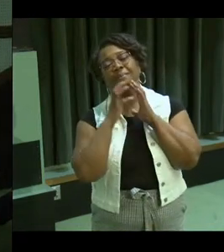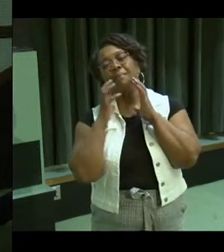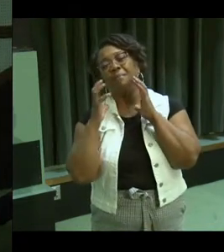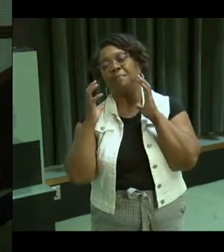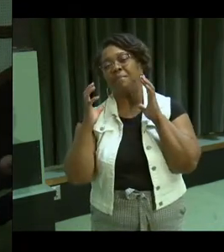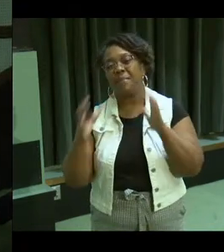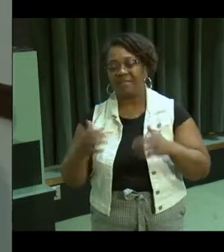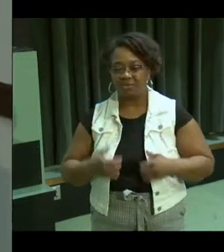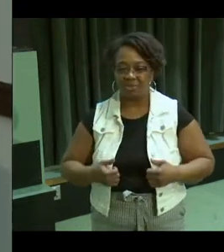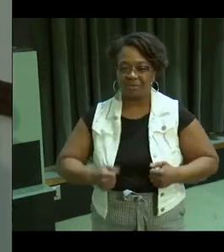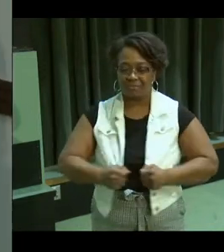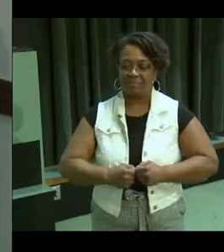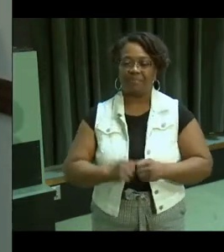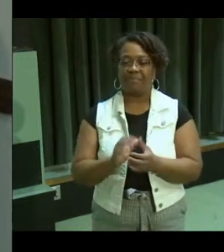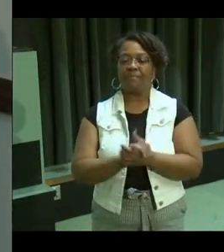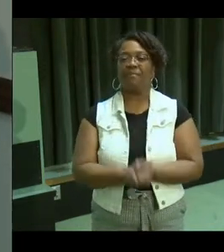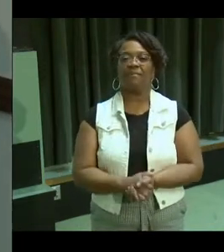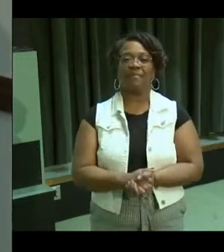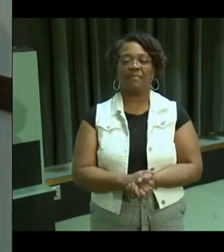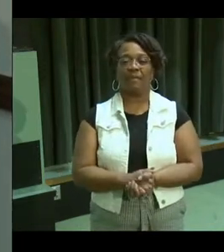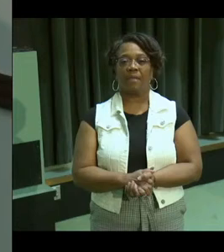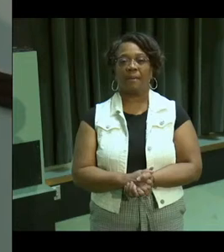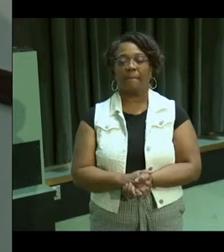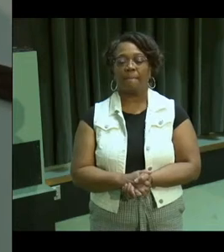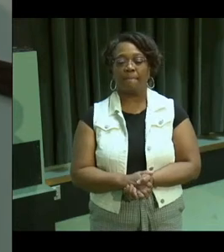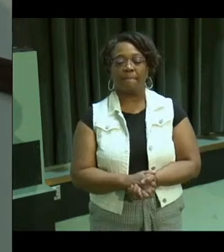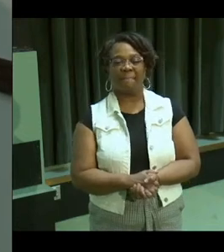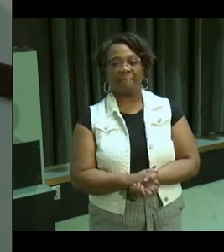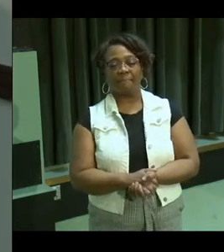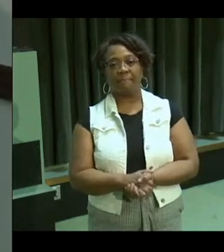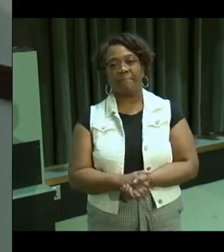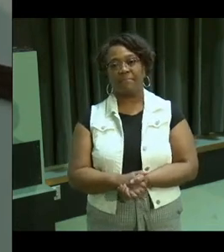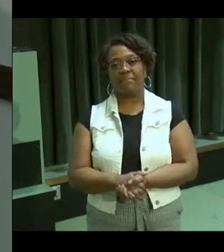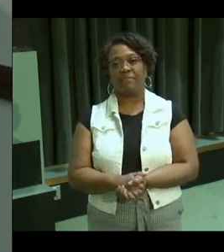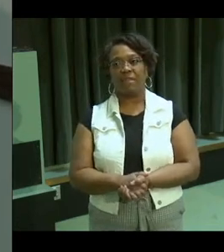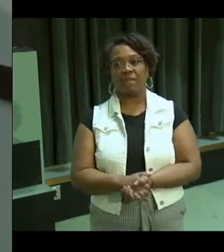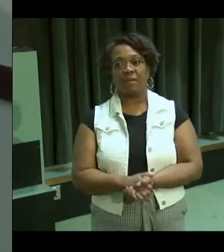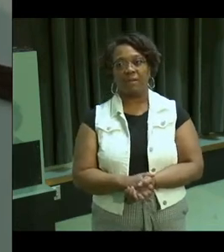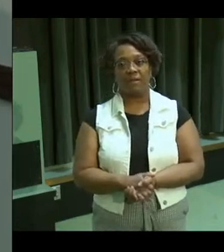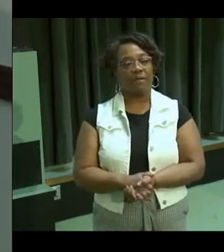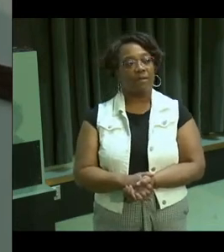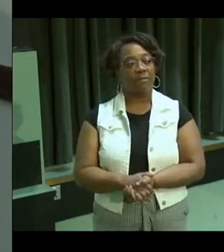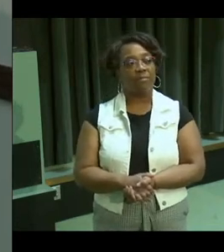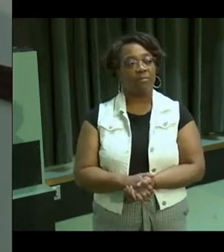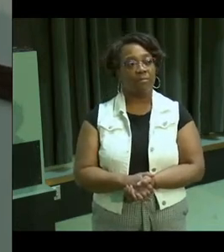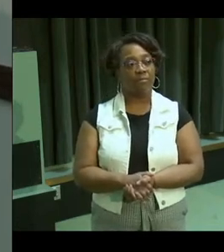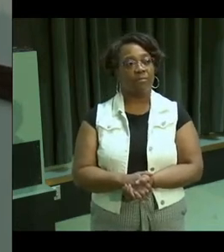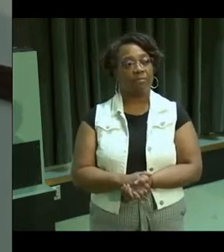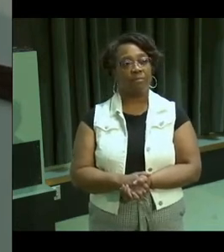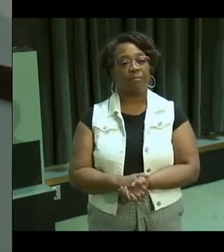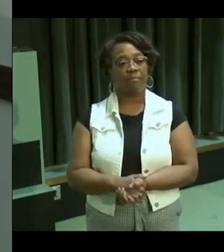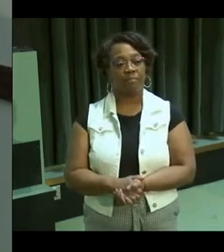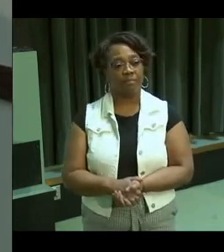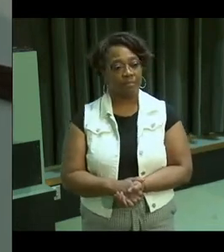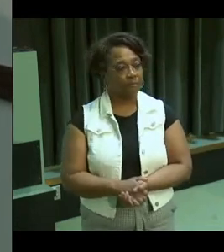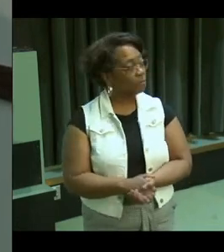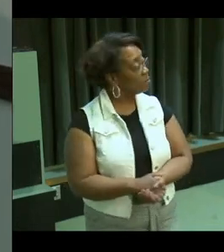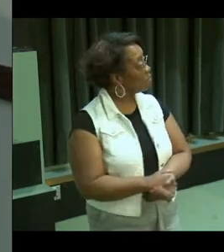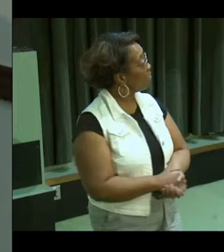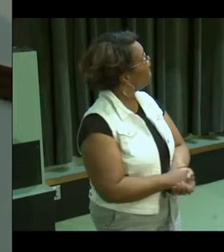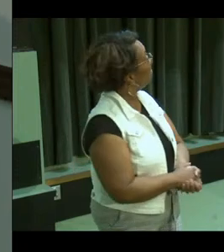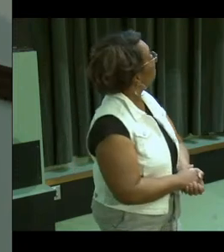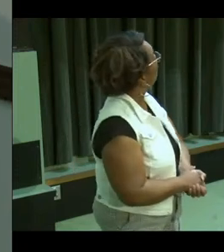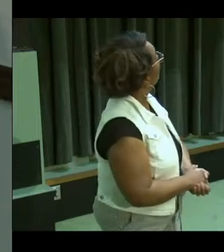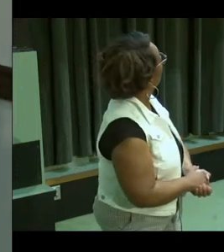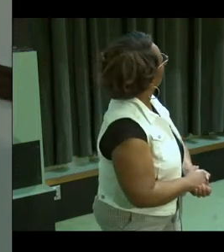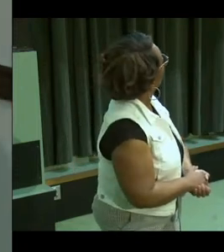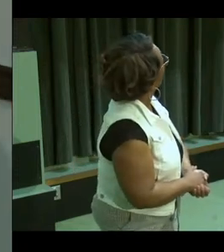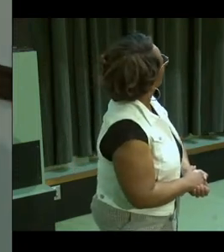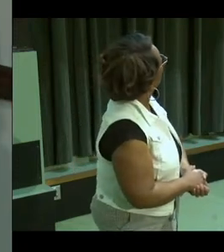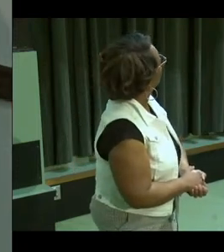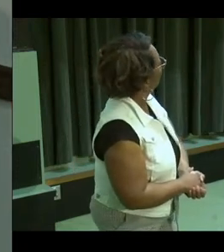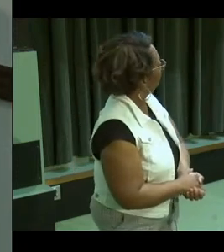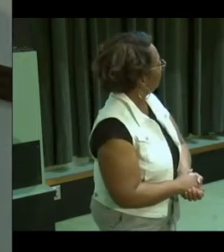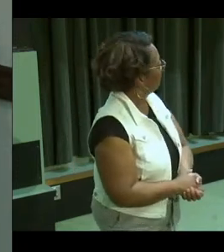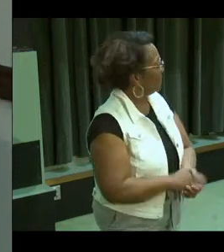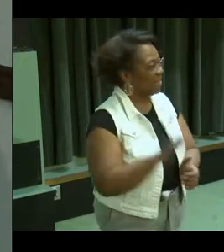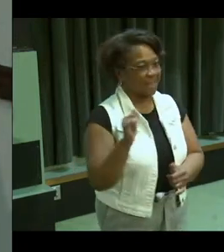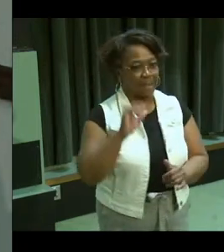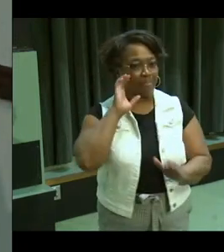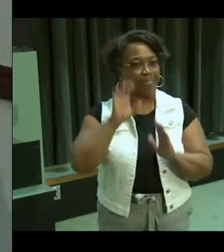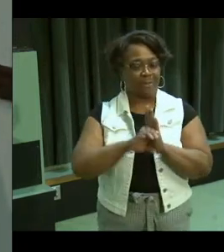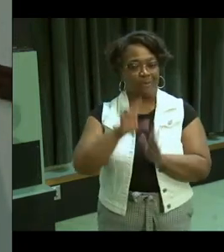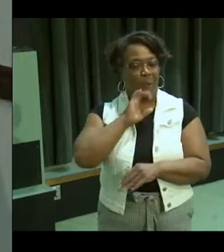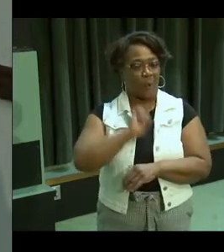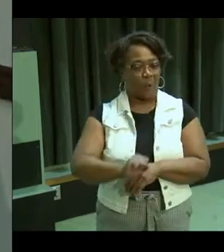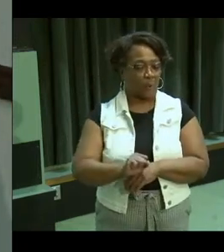this what you were? Okay. You